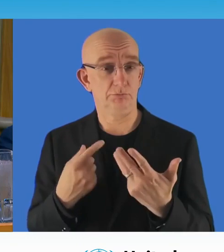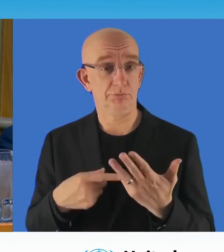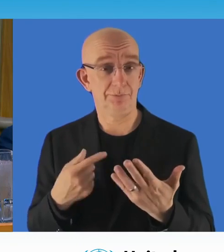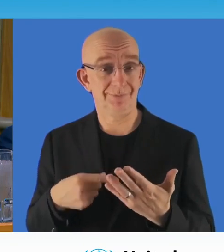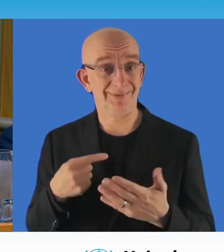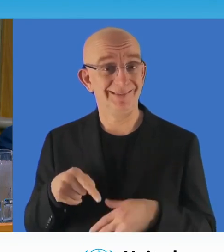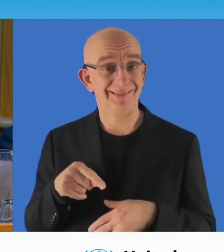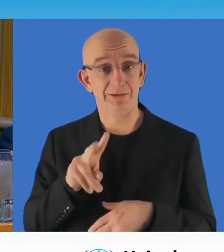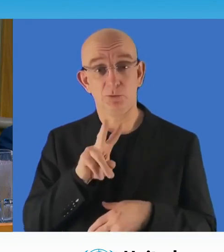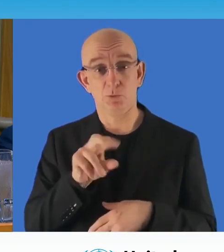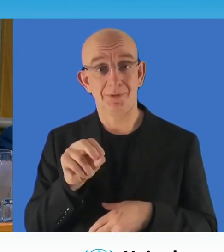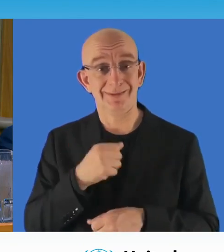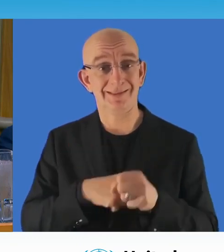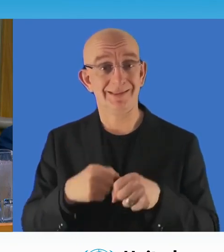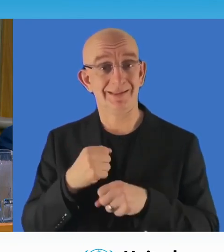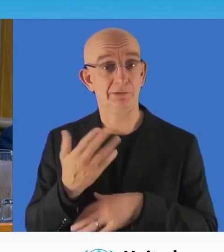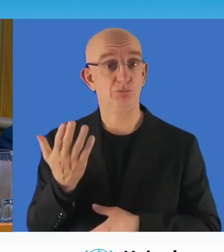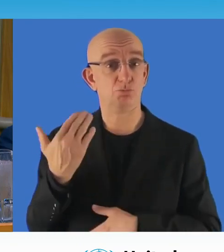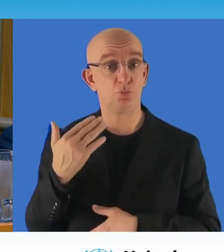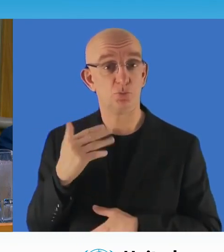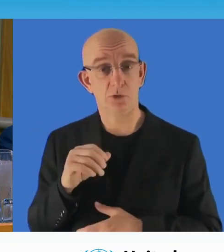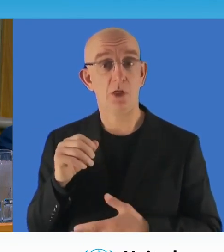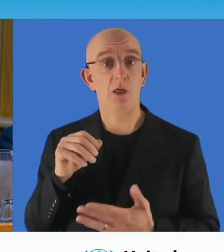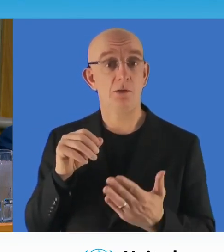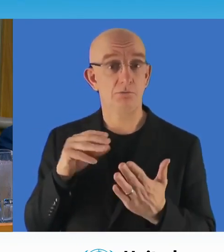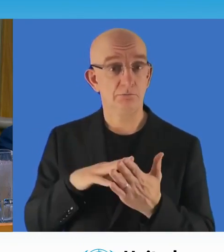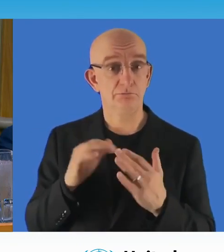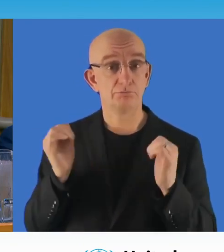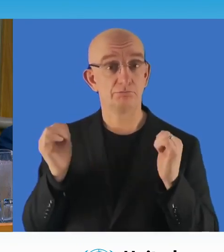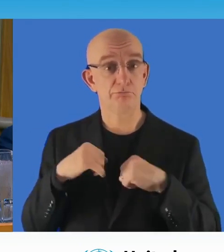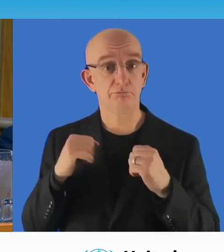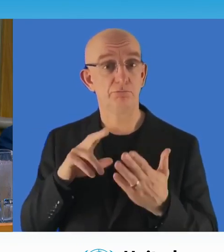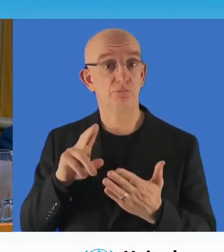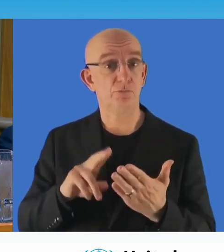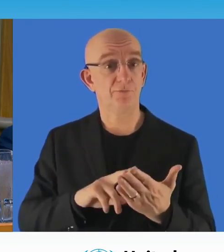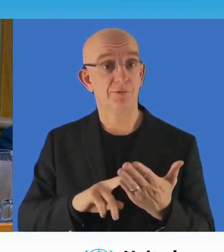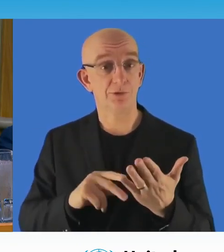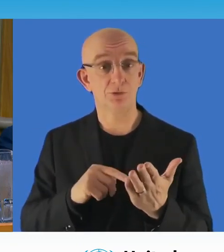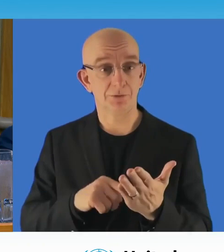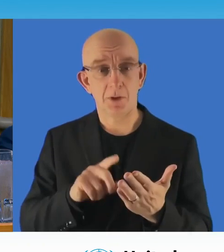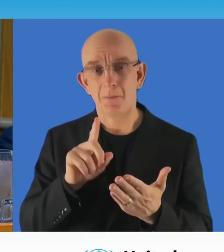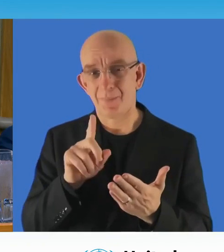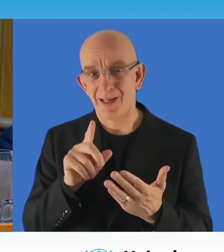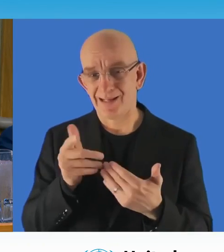many barriers continue to obstruct the full realization of Rights of all persons with